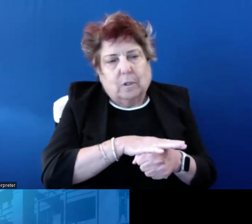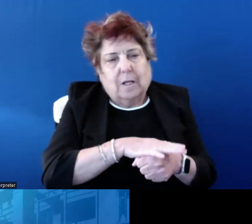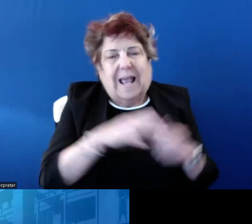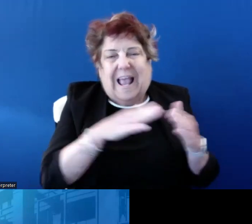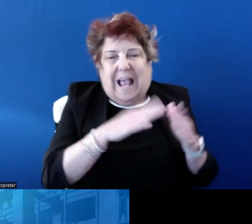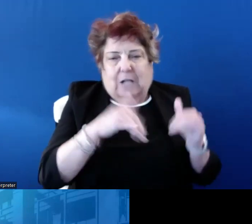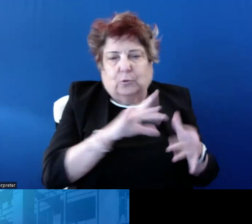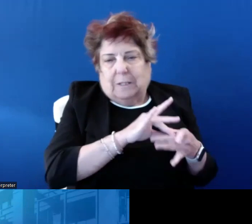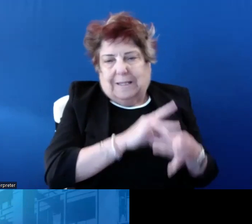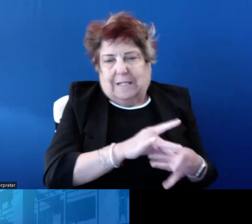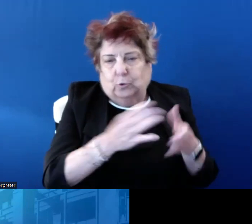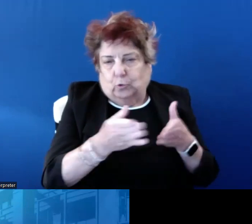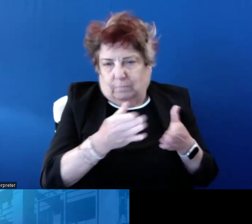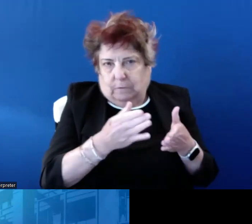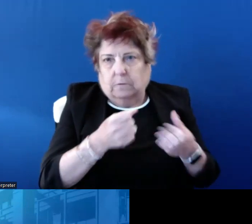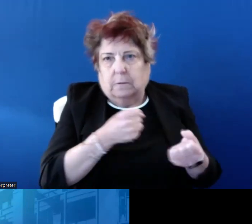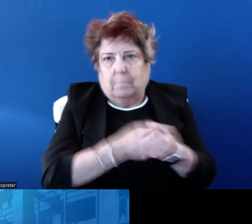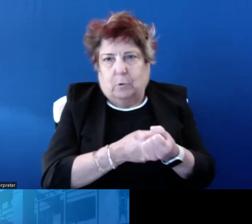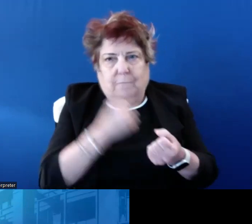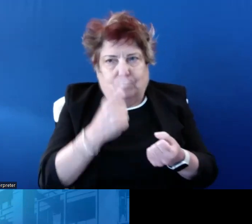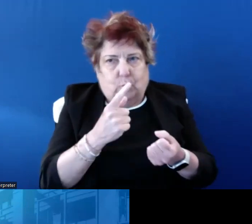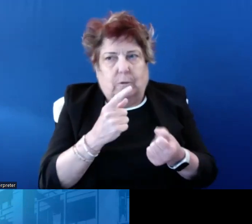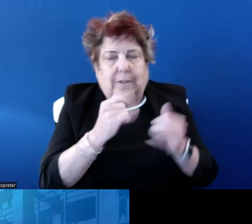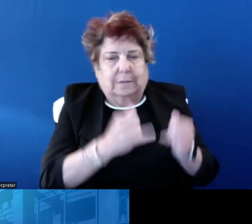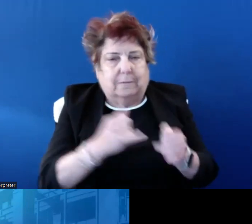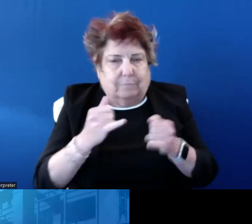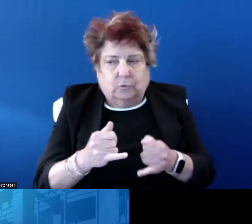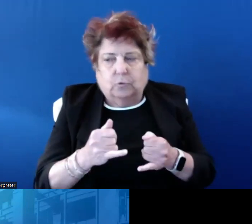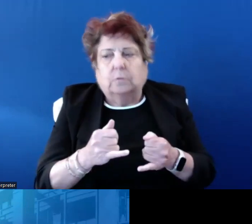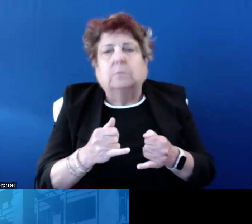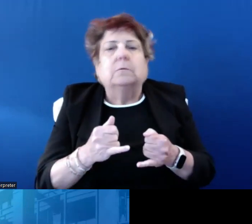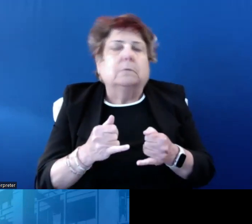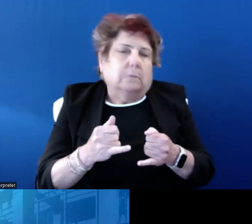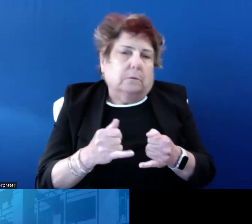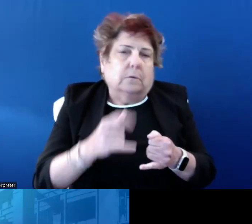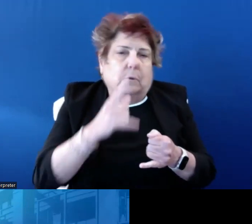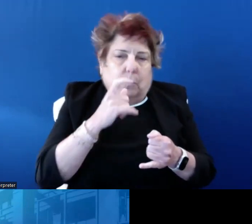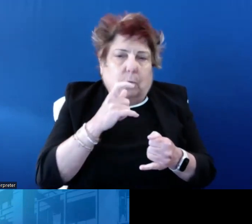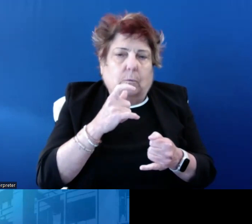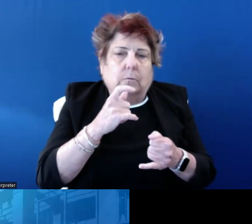for individuals who are experiencing or at risk of experiencing homelessness.